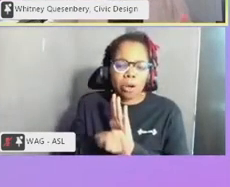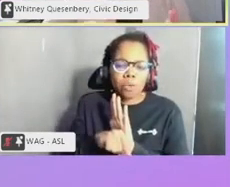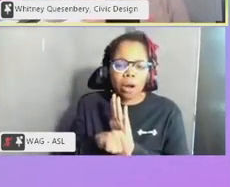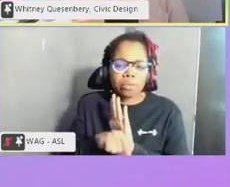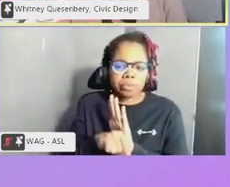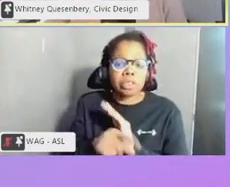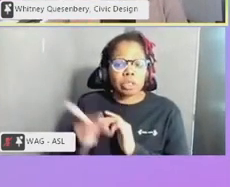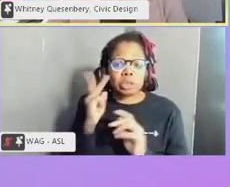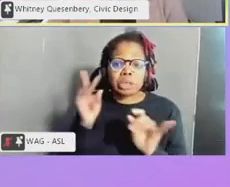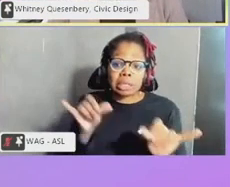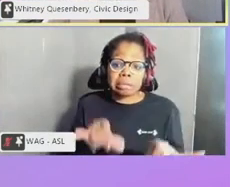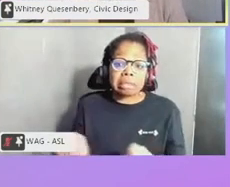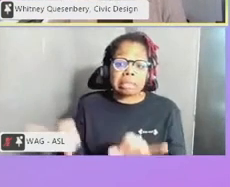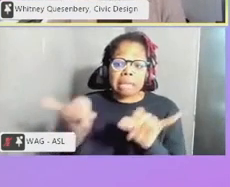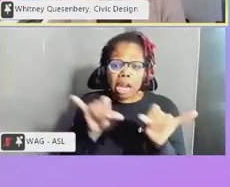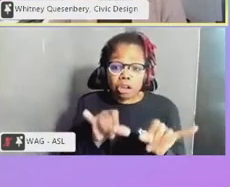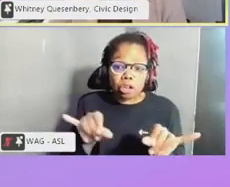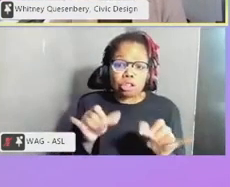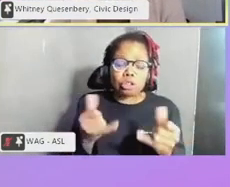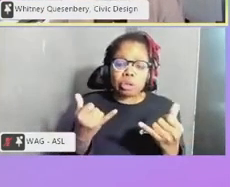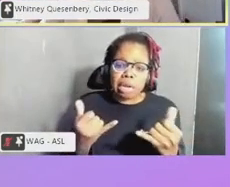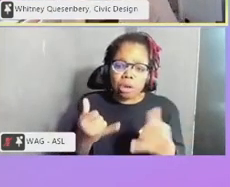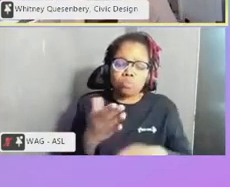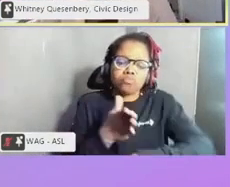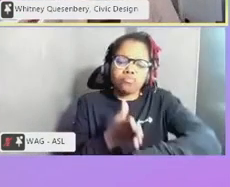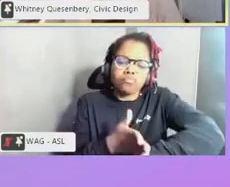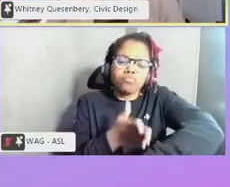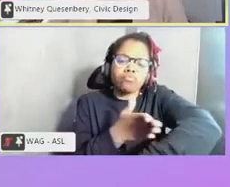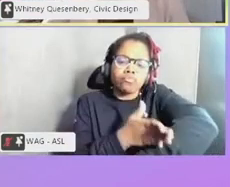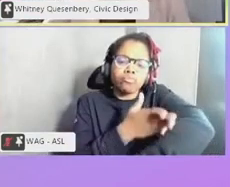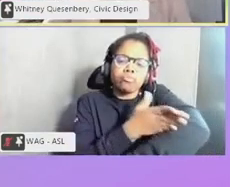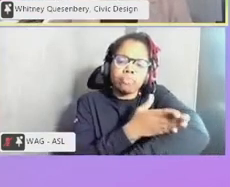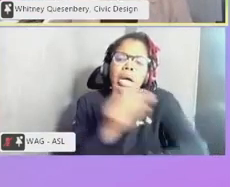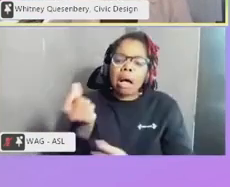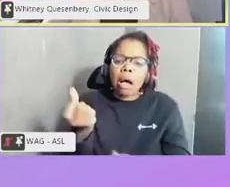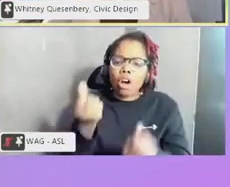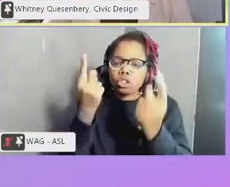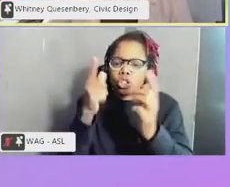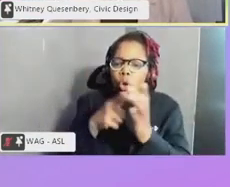which combination of they require. That is the legal and technical background. You can see that